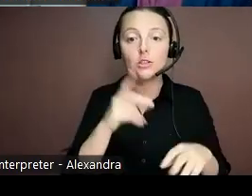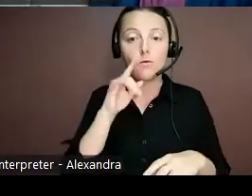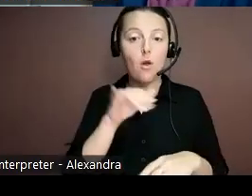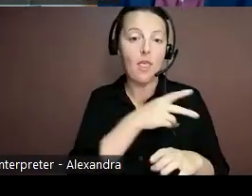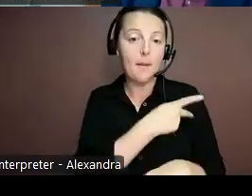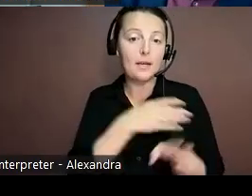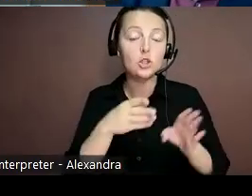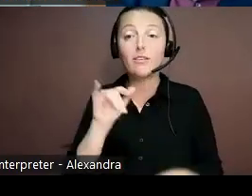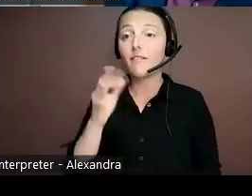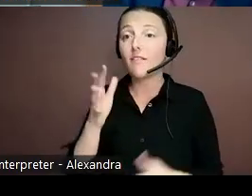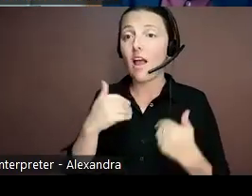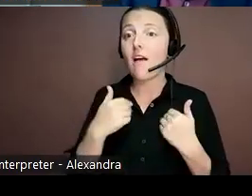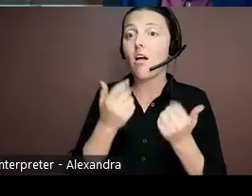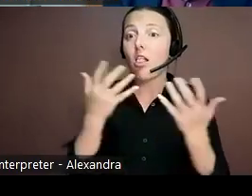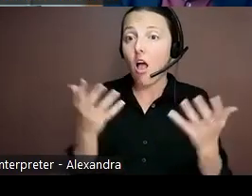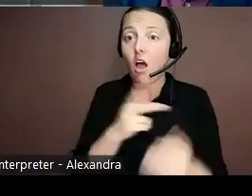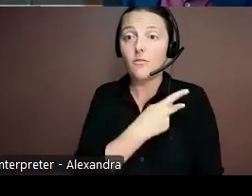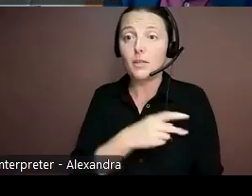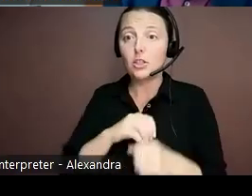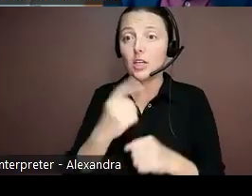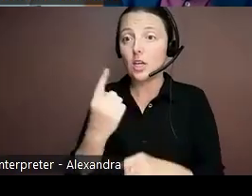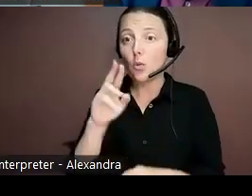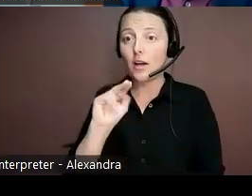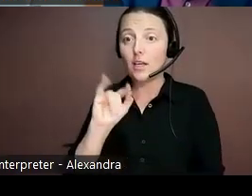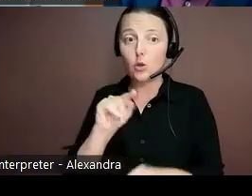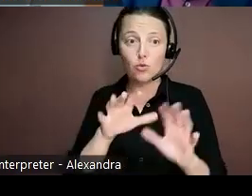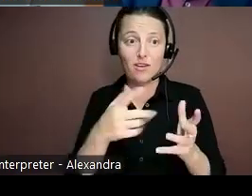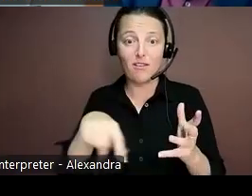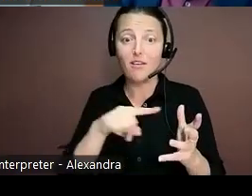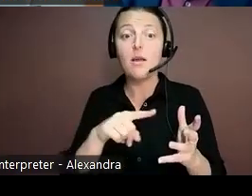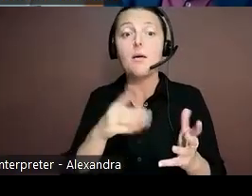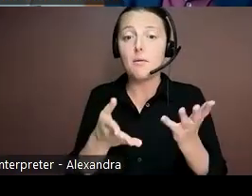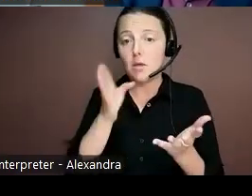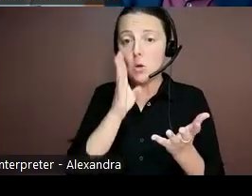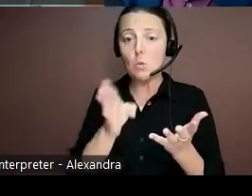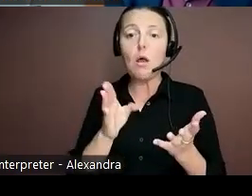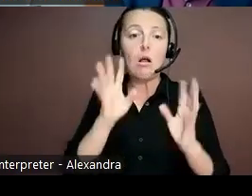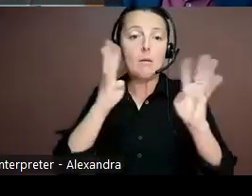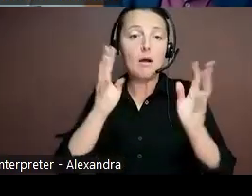you might come up with some non-interactive care plans uh or try use some restrictive interventions